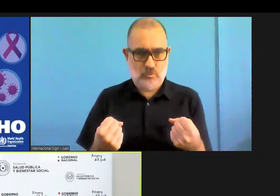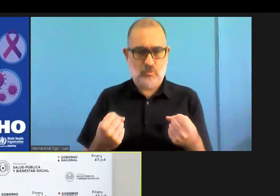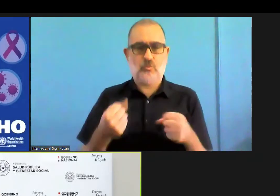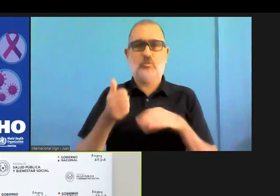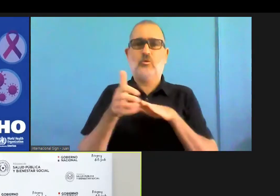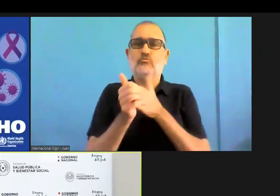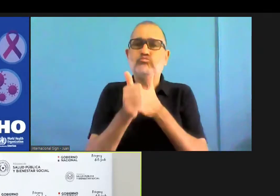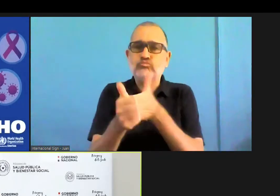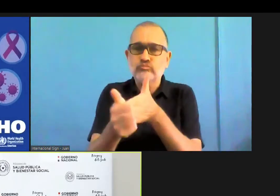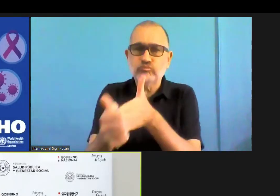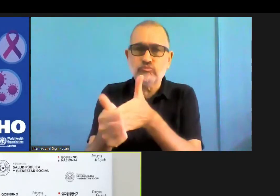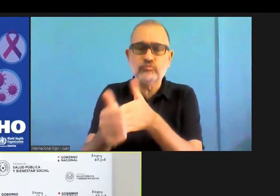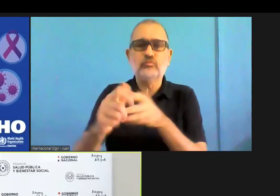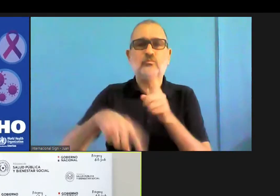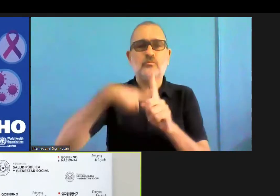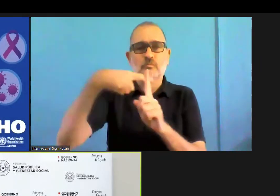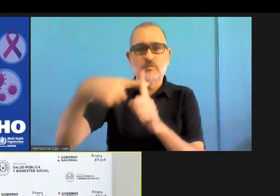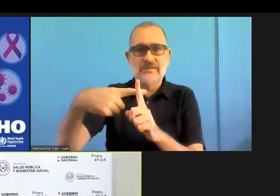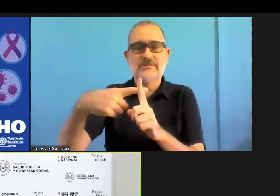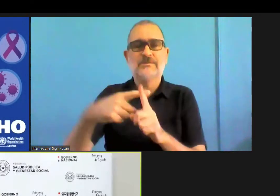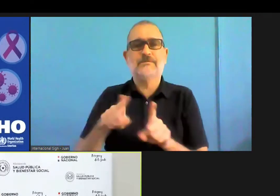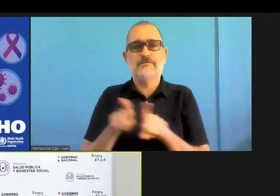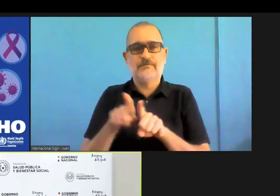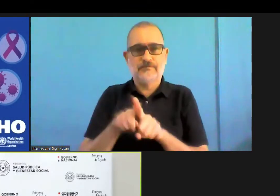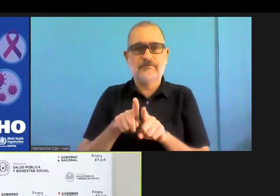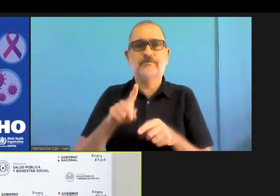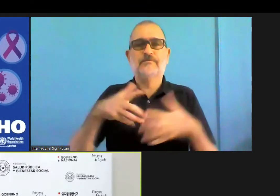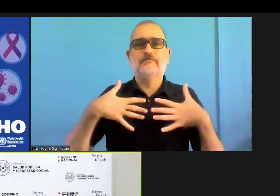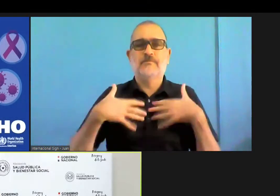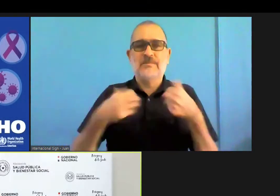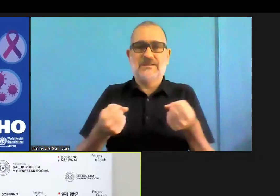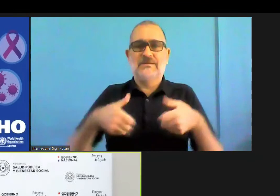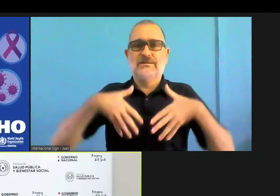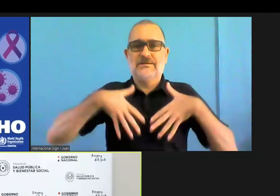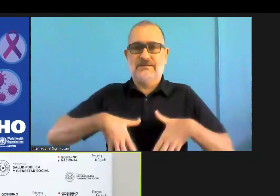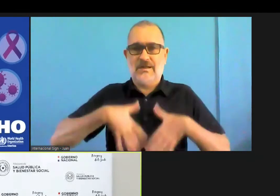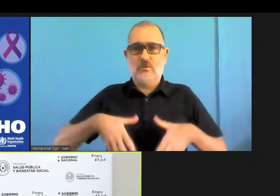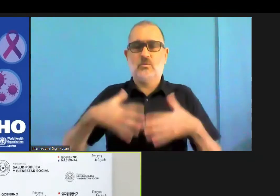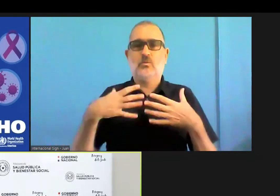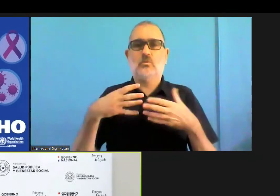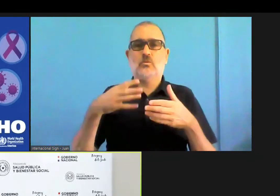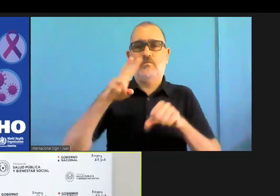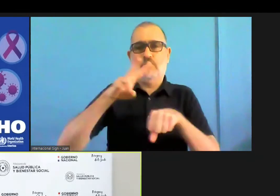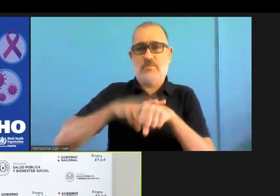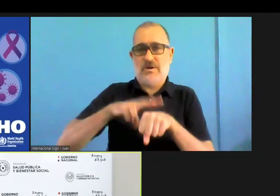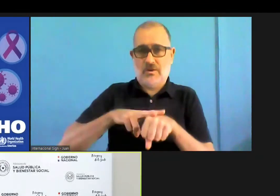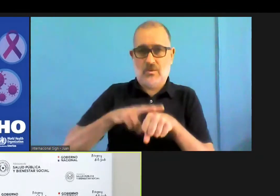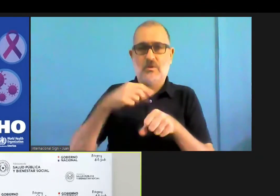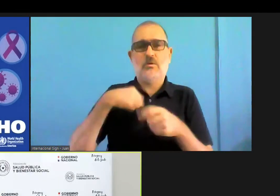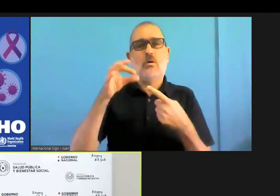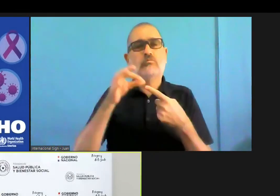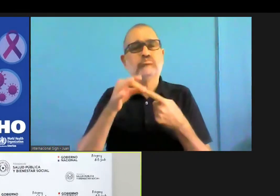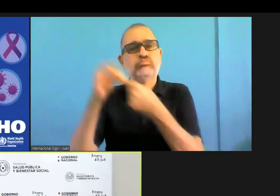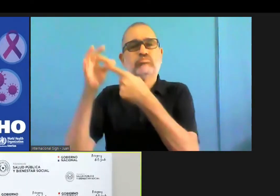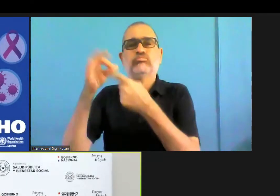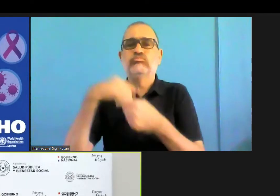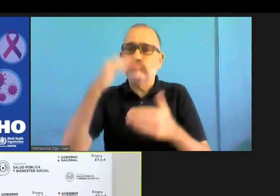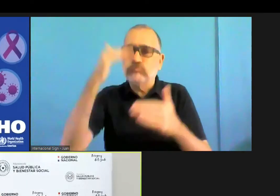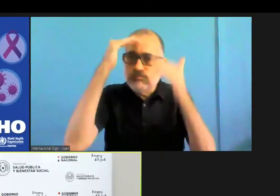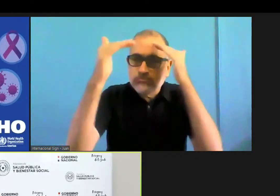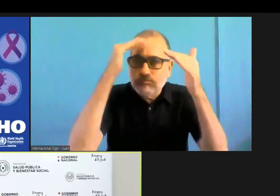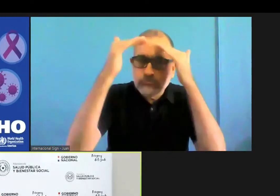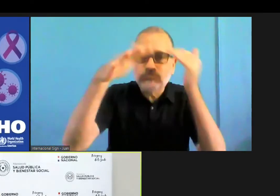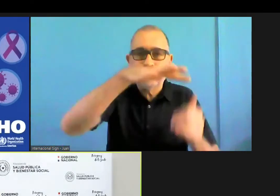who was called out urgently to a meeting with the President